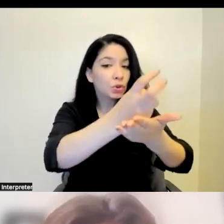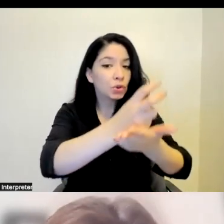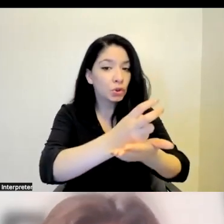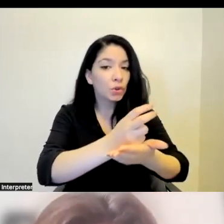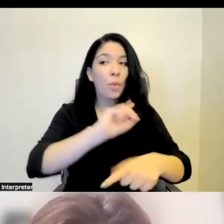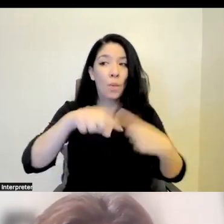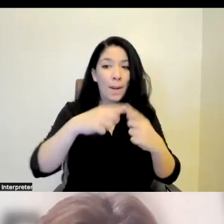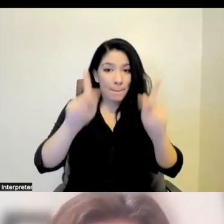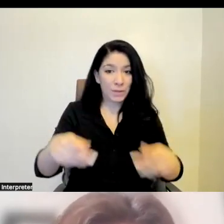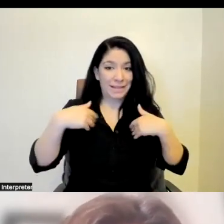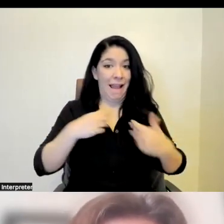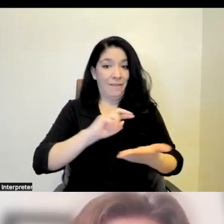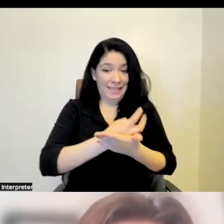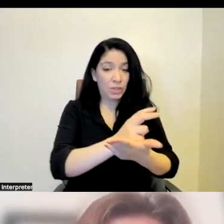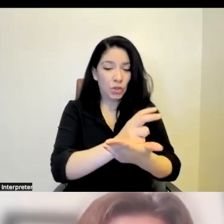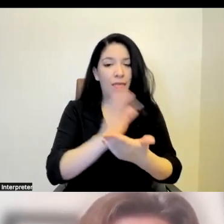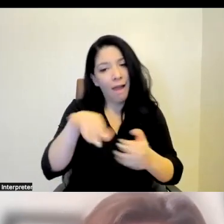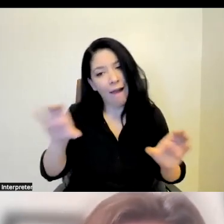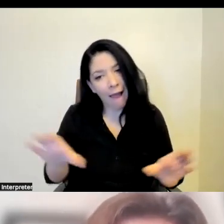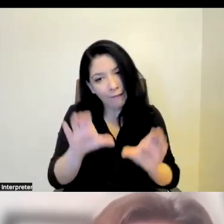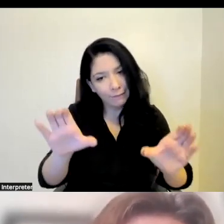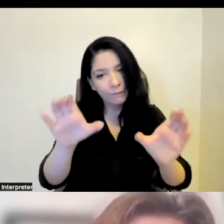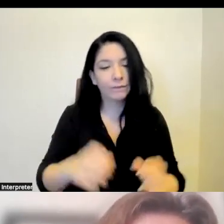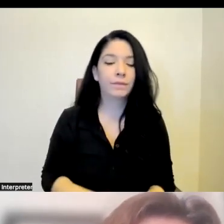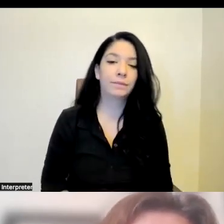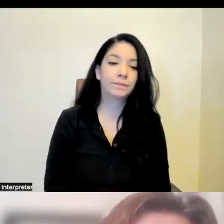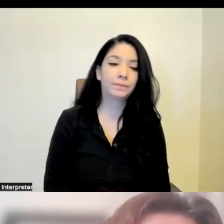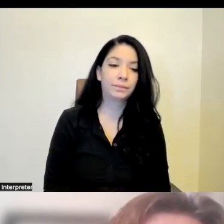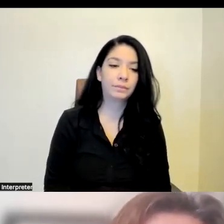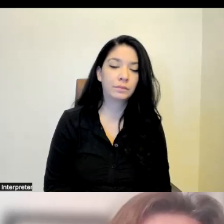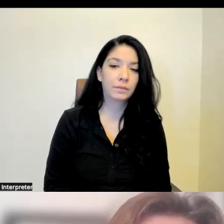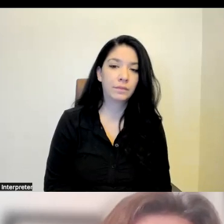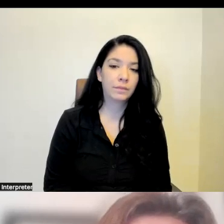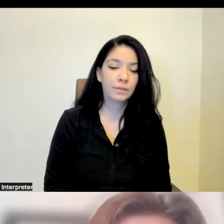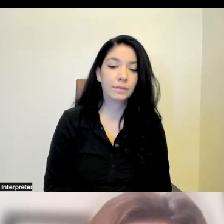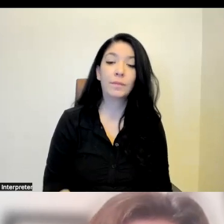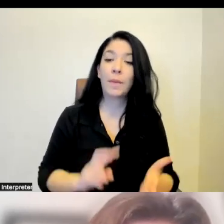person is having a seizure. So, of course, in that situation the person is substantially